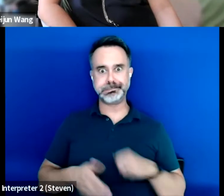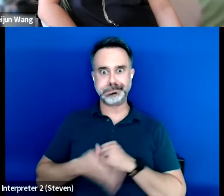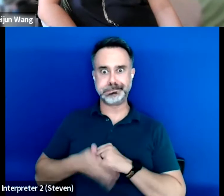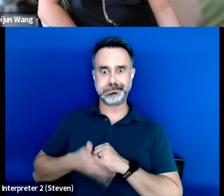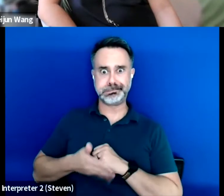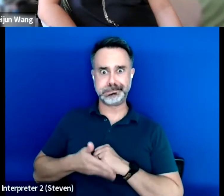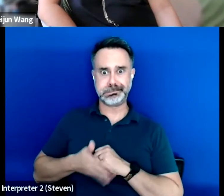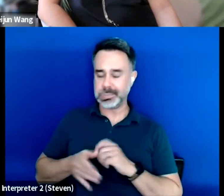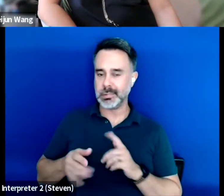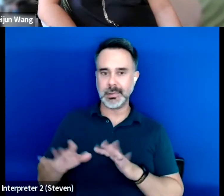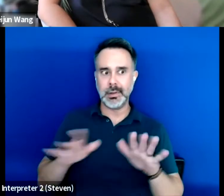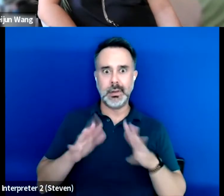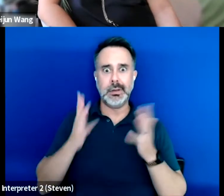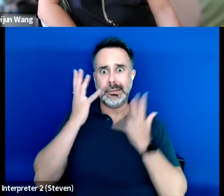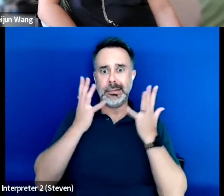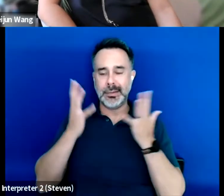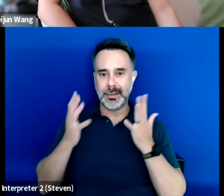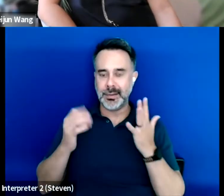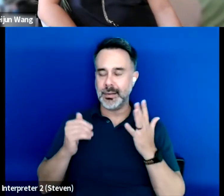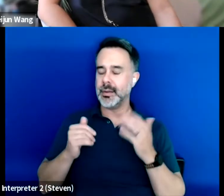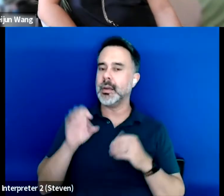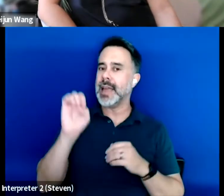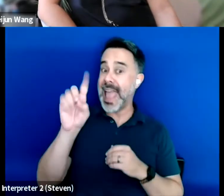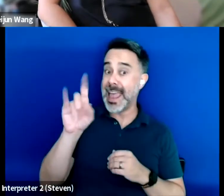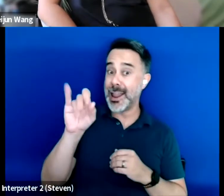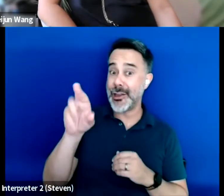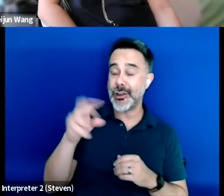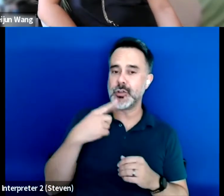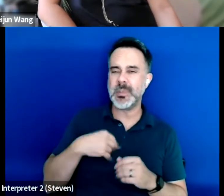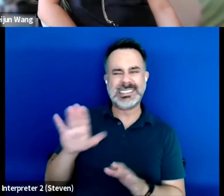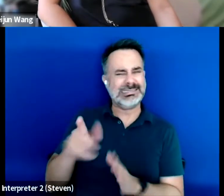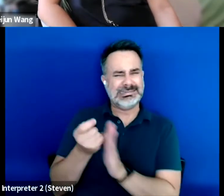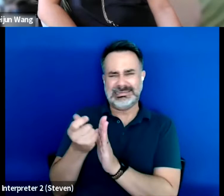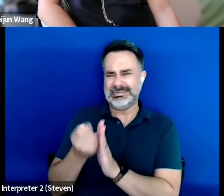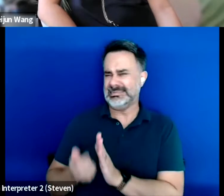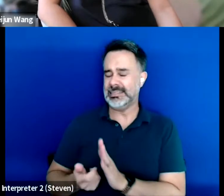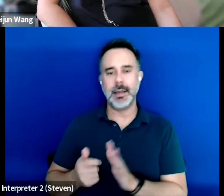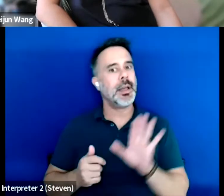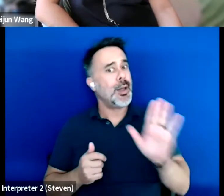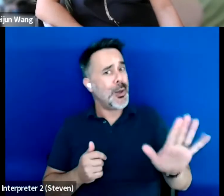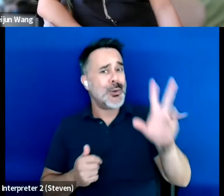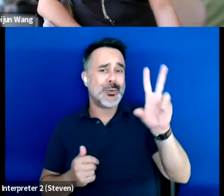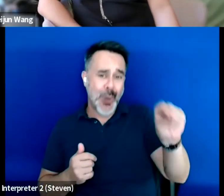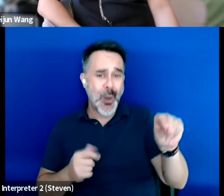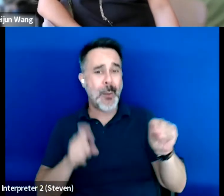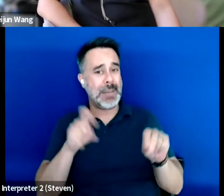There's something about your book and Alice's book and my book that I think about,